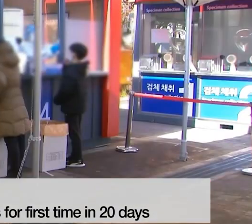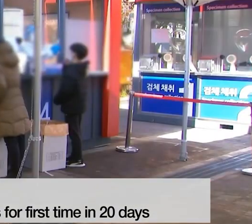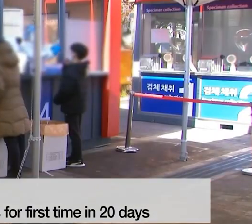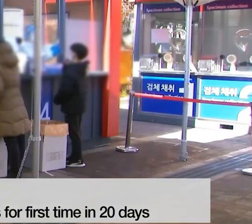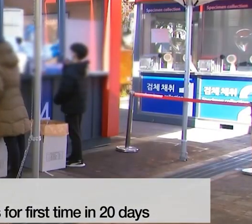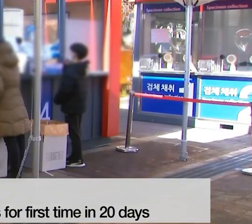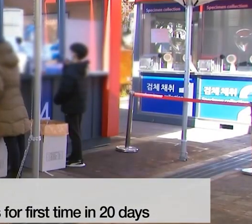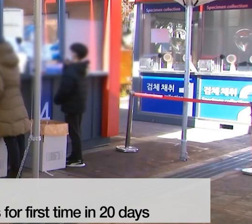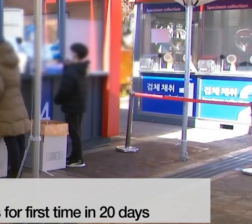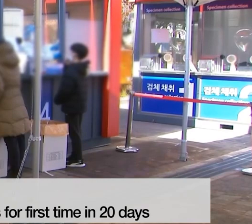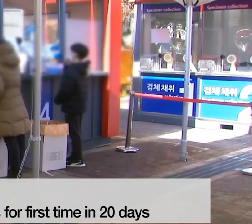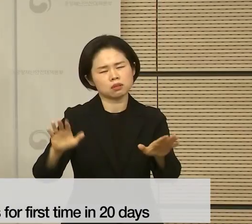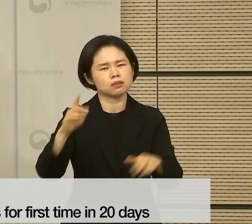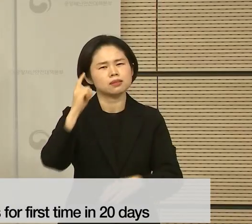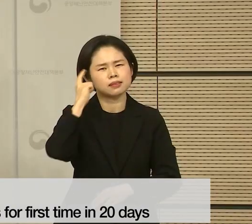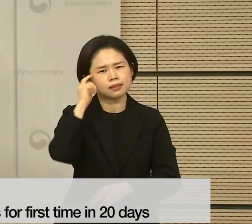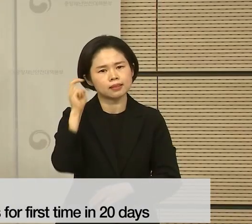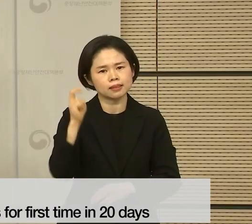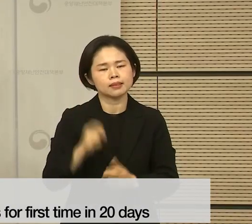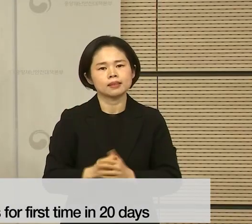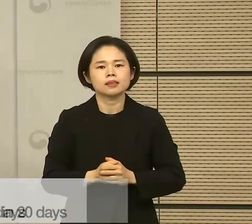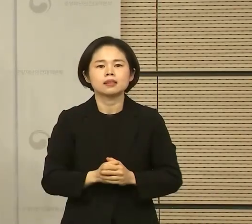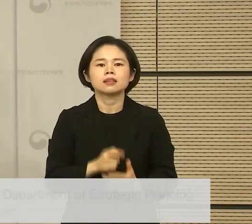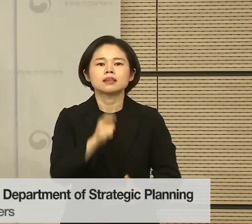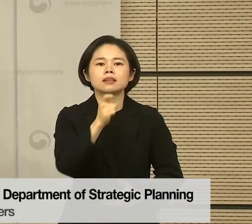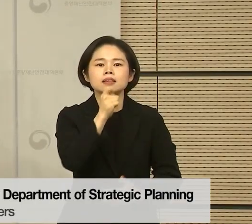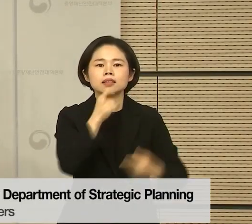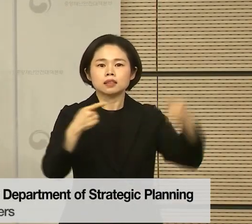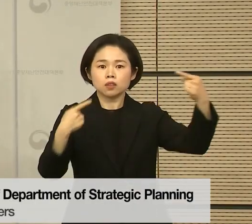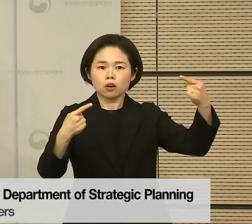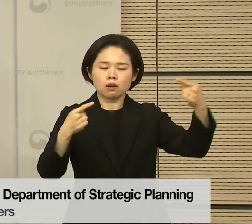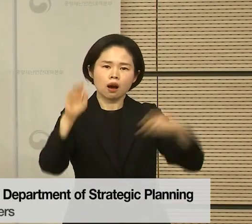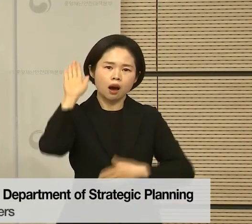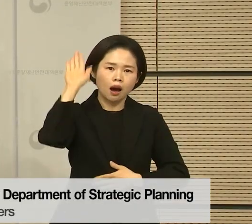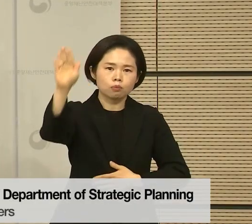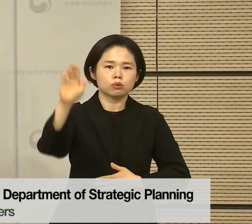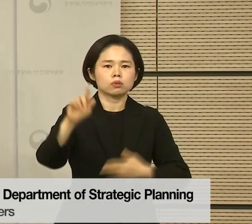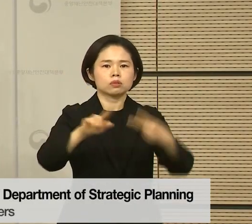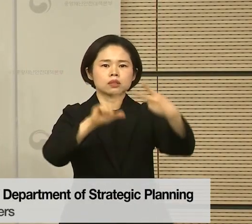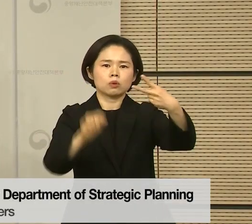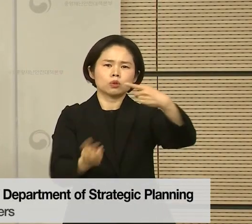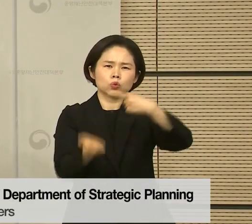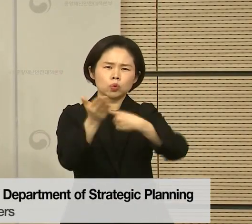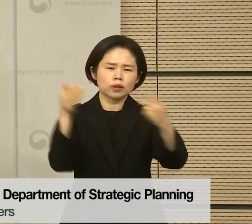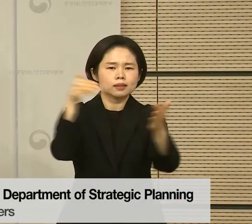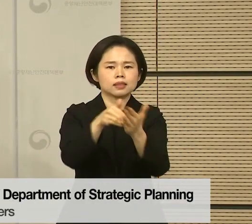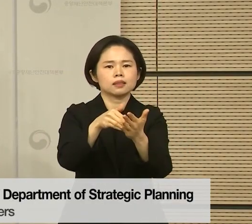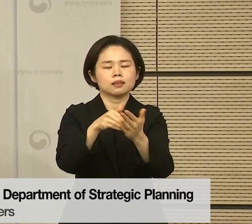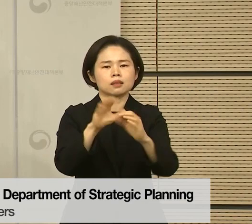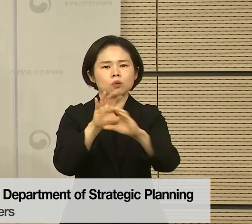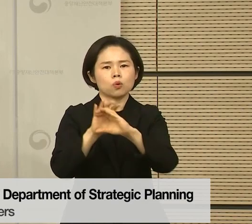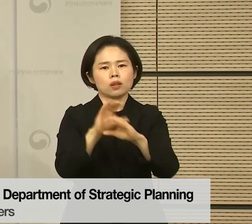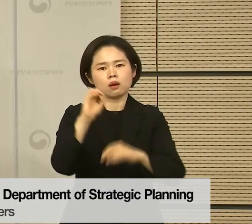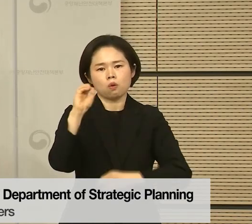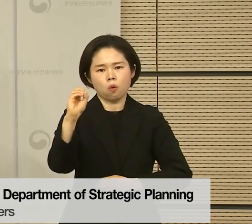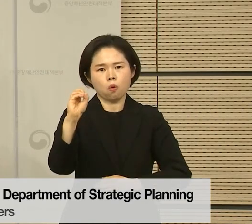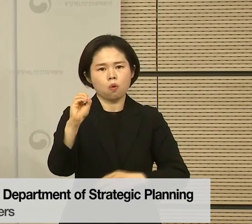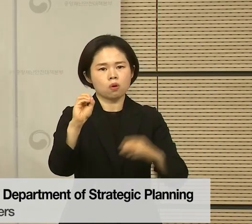higher during the three weeks of extended social distancing including the solar holiday 80 to 90